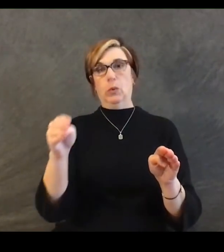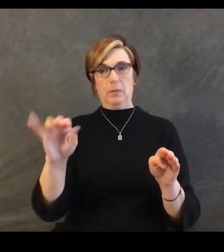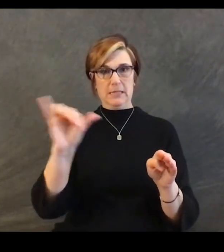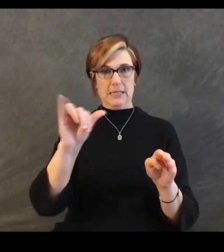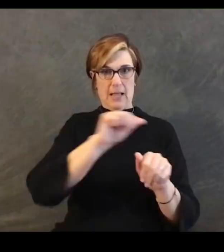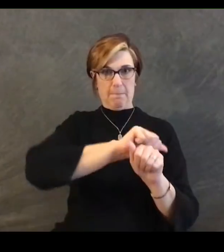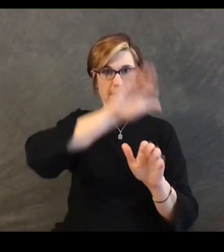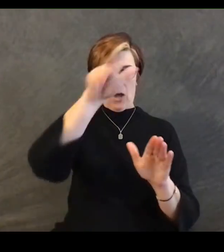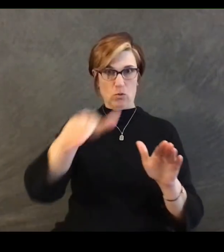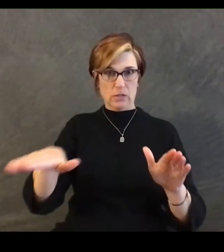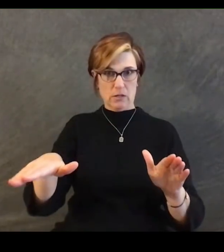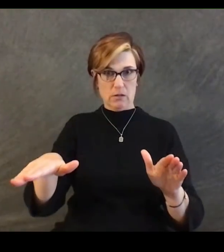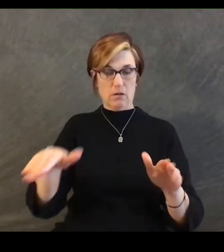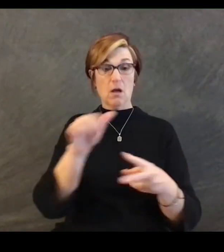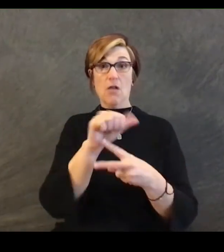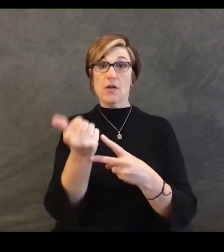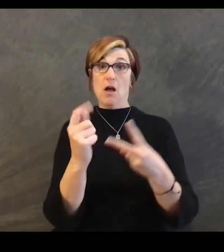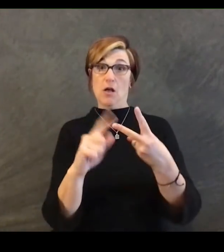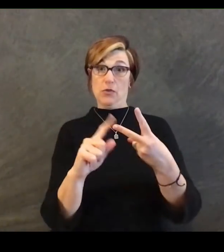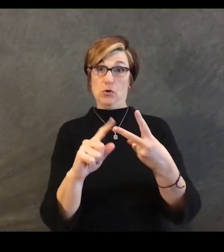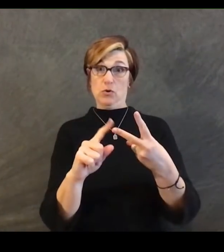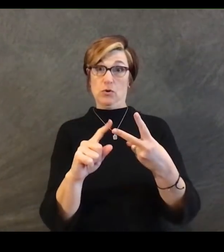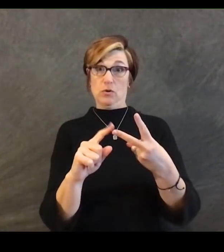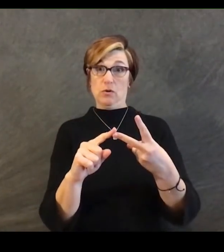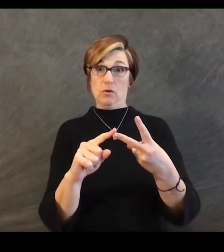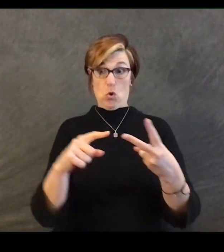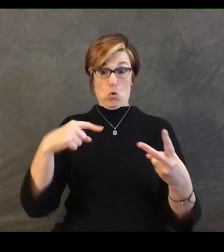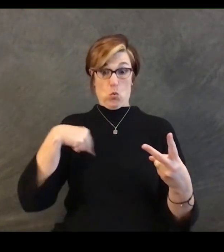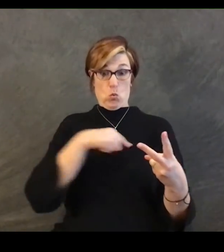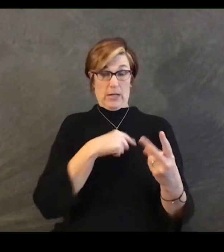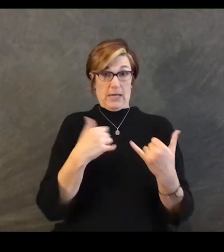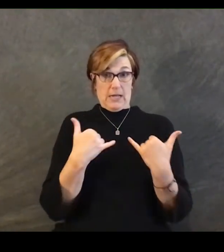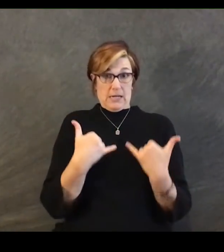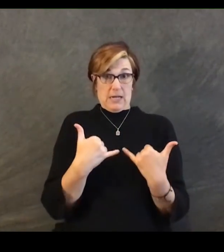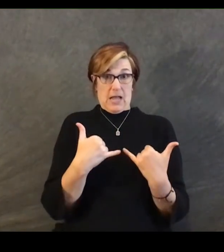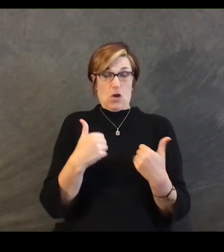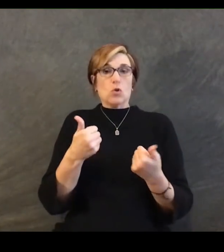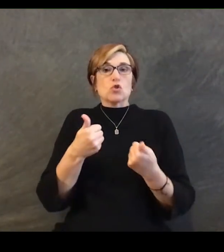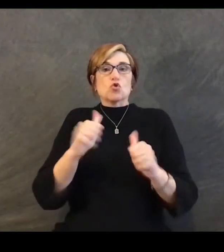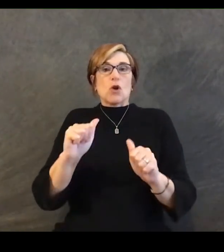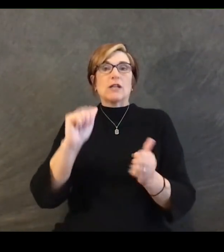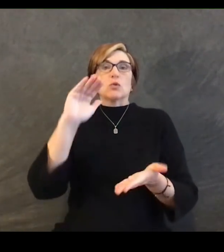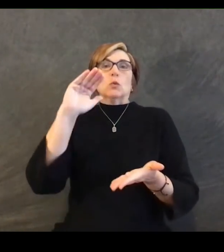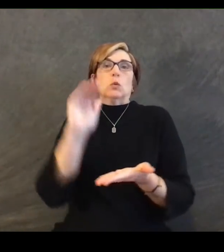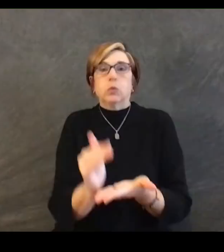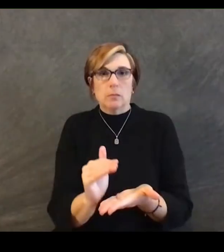we're trying to do and what we will do in the form of mitigation now these are